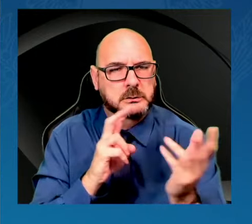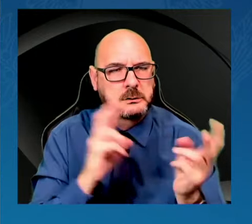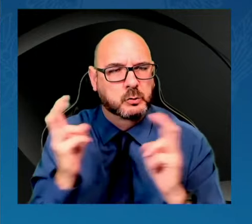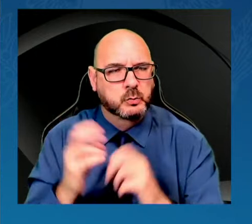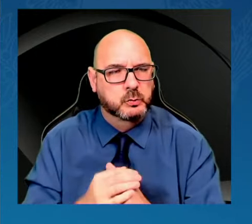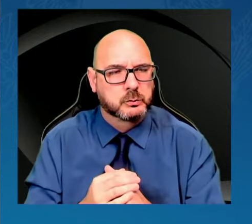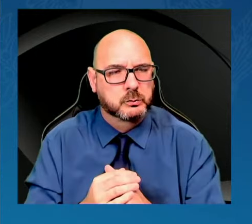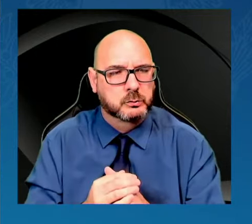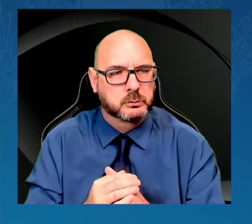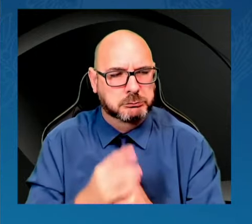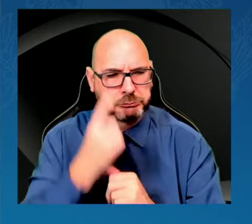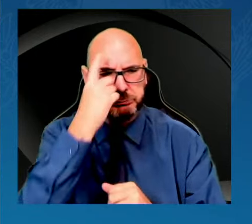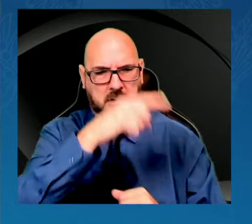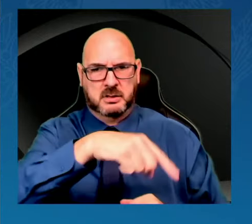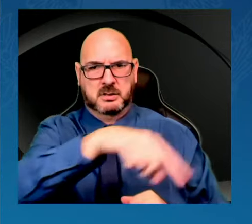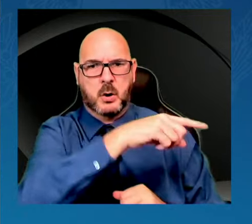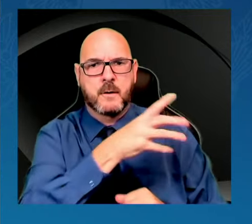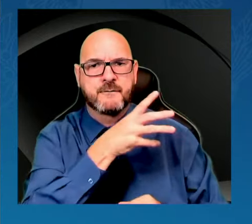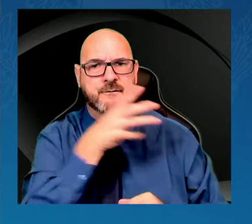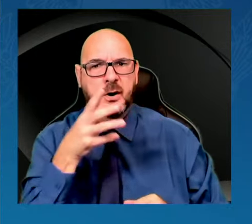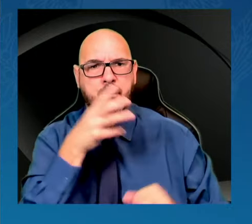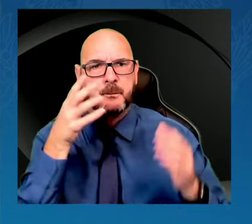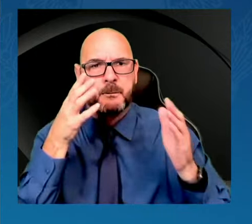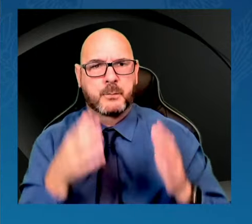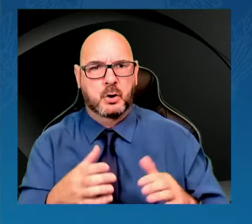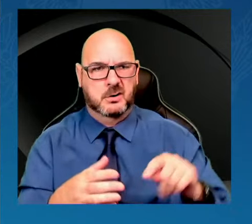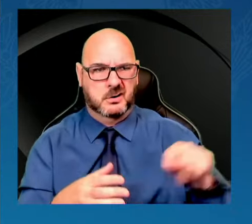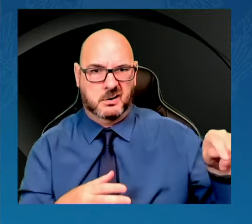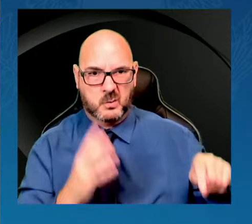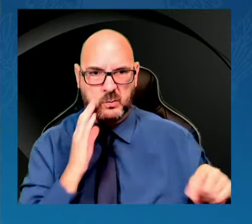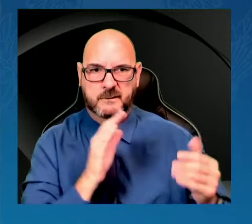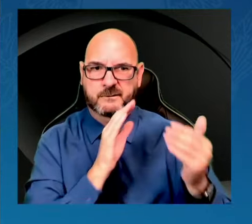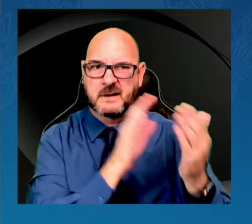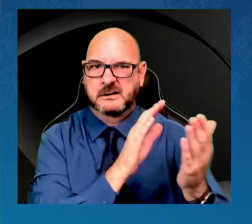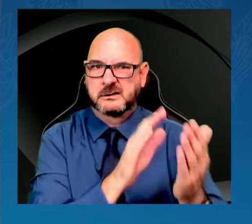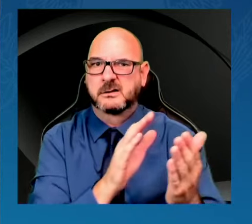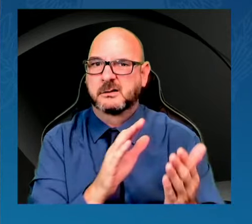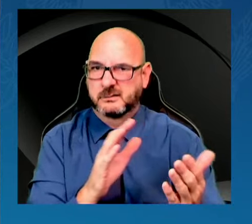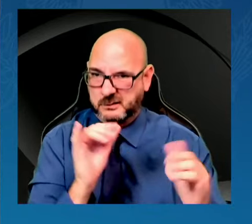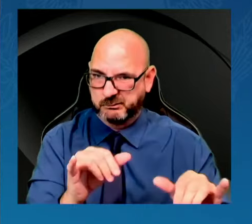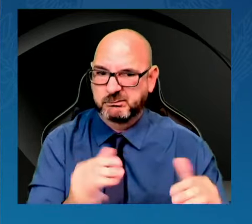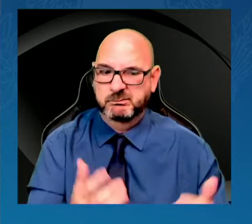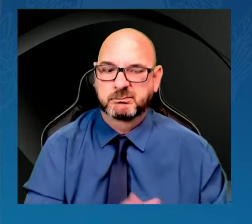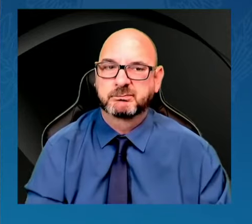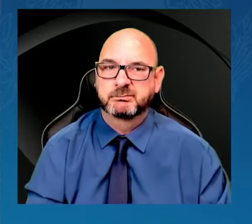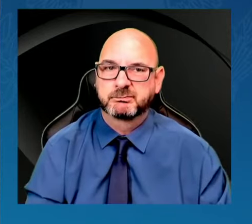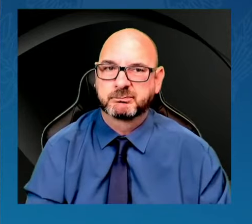who are already going to be facing some of this. The Vice President: Right. That's right. Representative Pettersen: Well, so the next question: